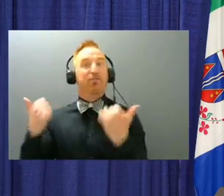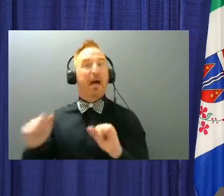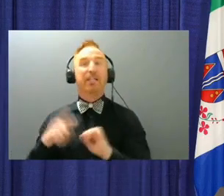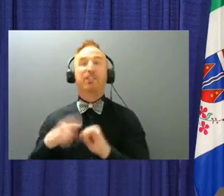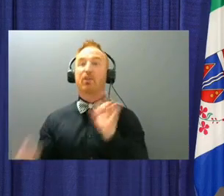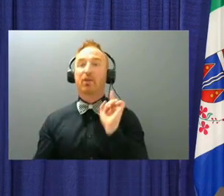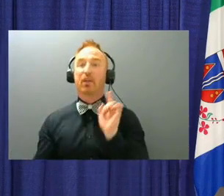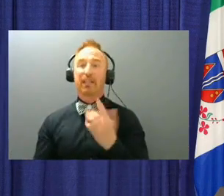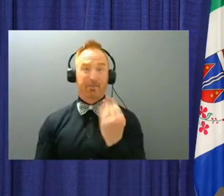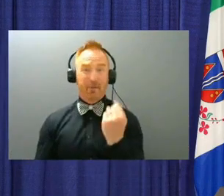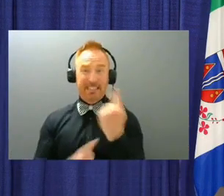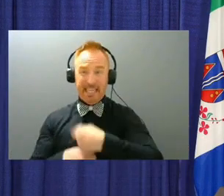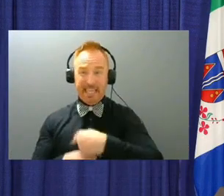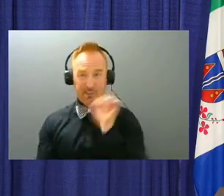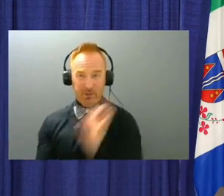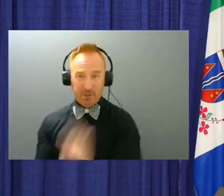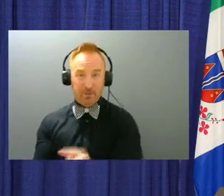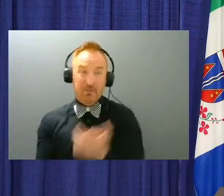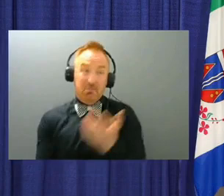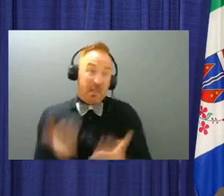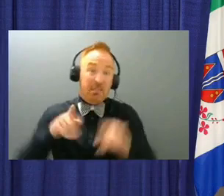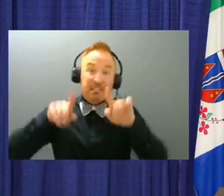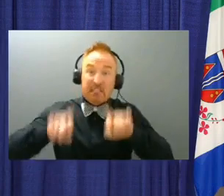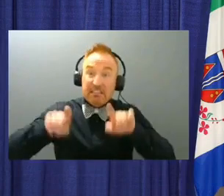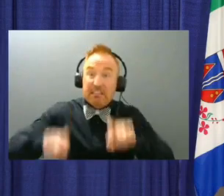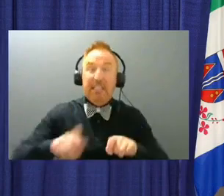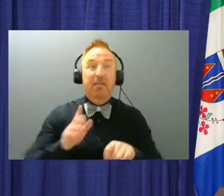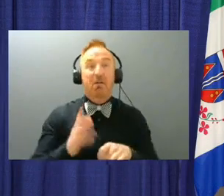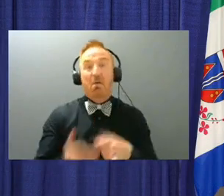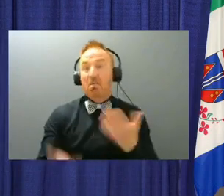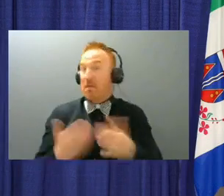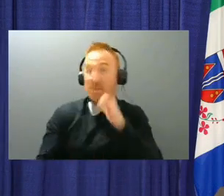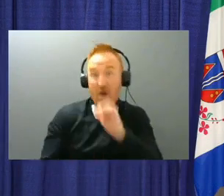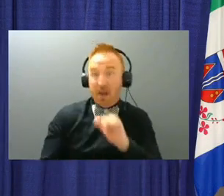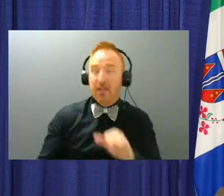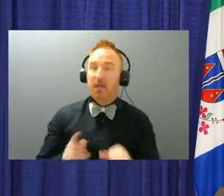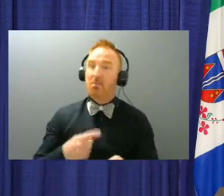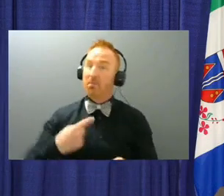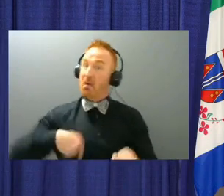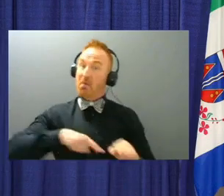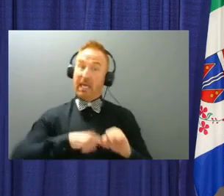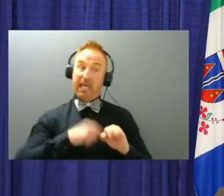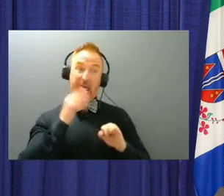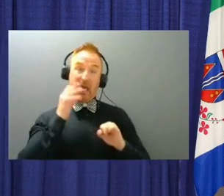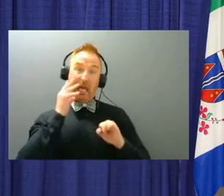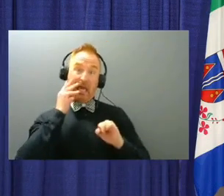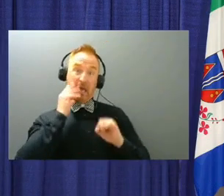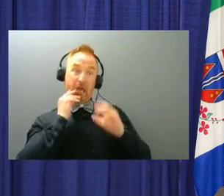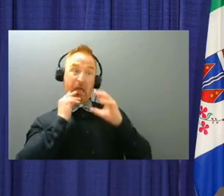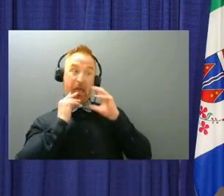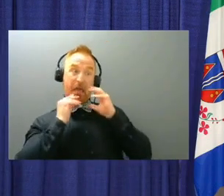perhaps not. We need more experience and evidence to do this. Many other options await us but